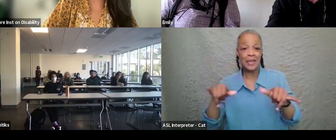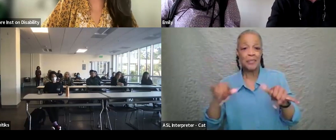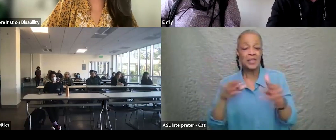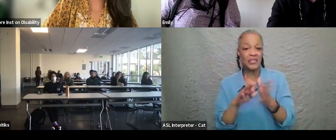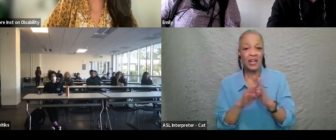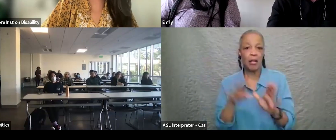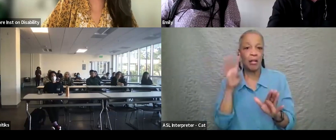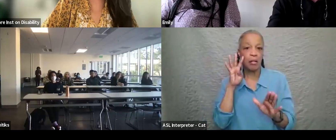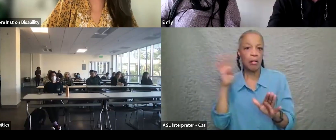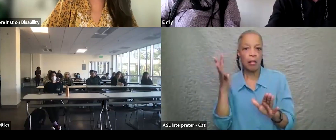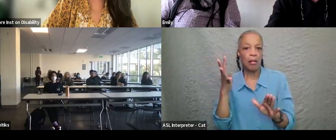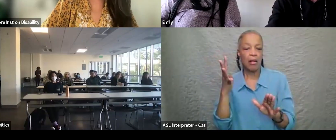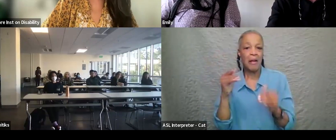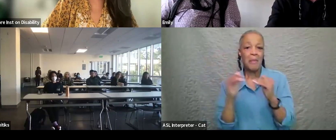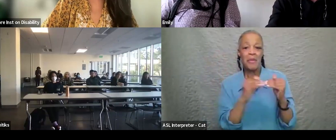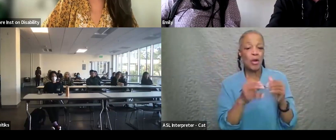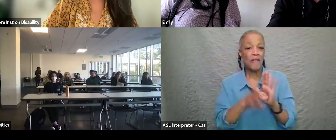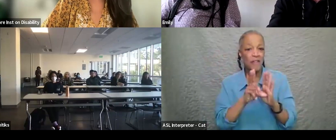It is not a full blown regulatory system.